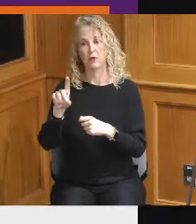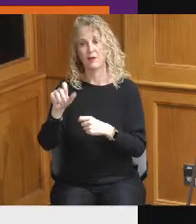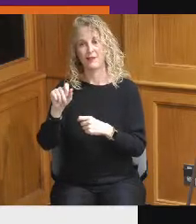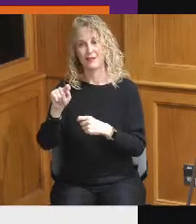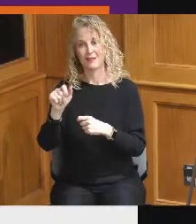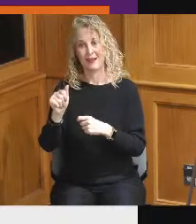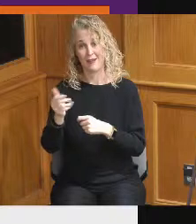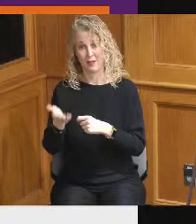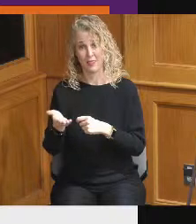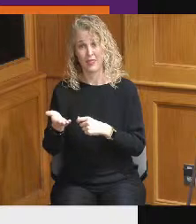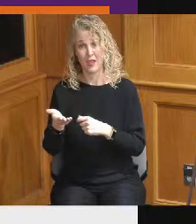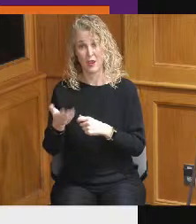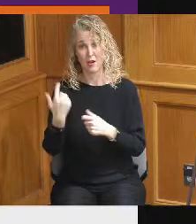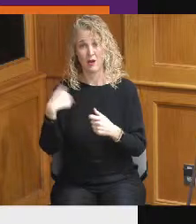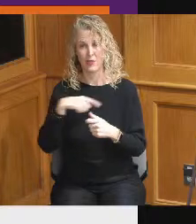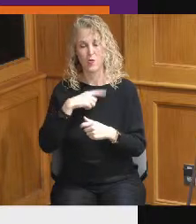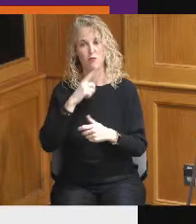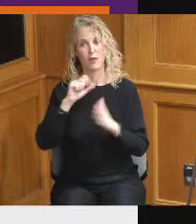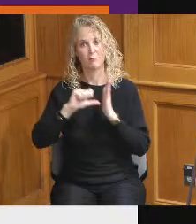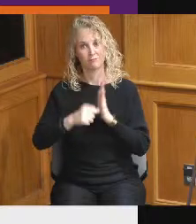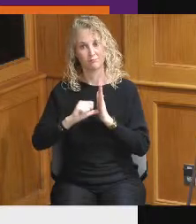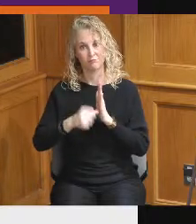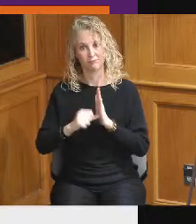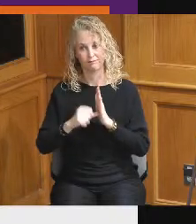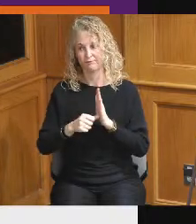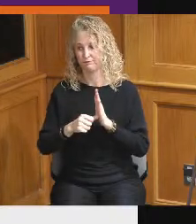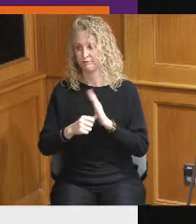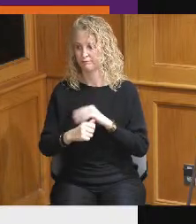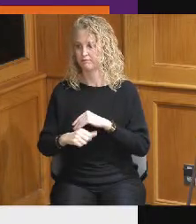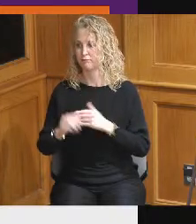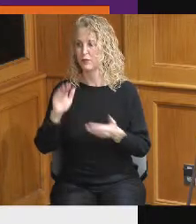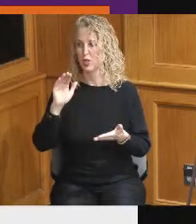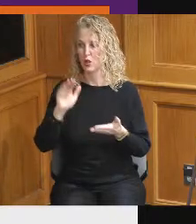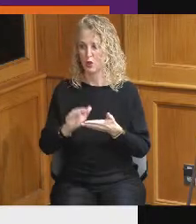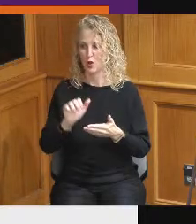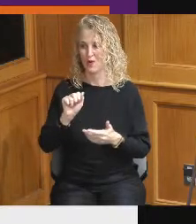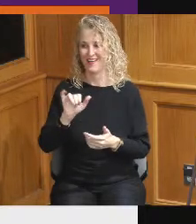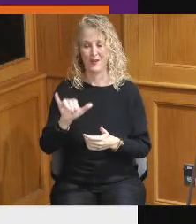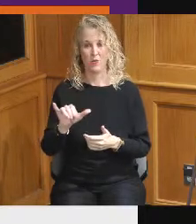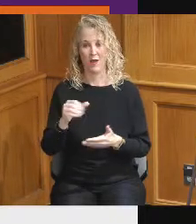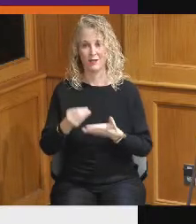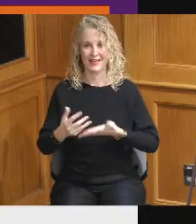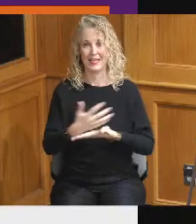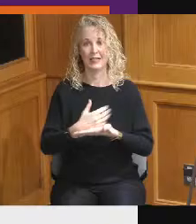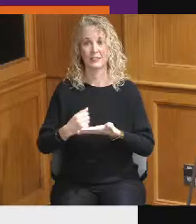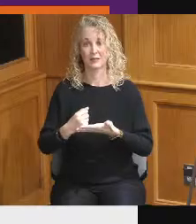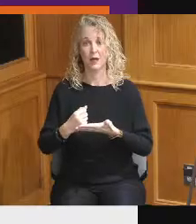that we have really focused on Lower Ami are mediate income levels 85% of all the income